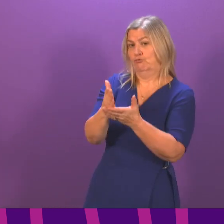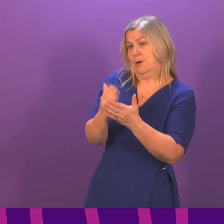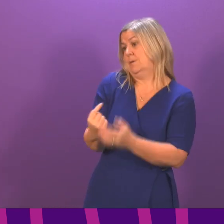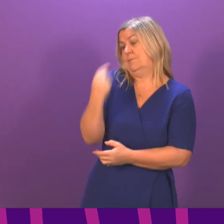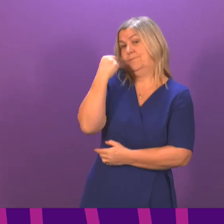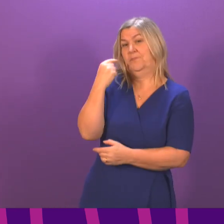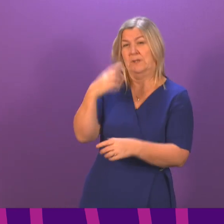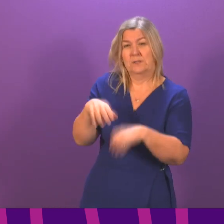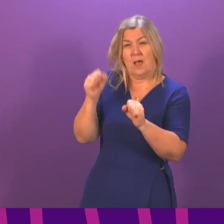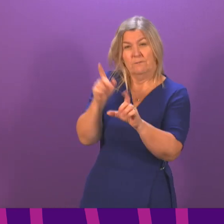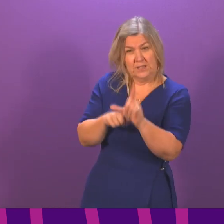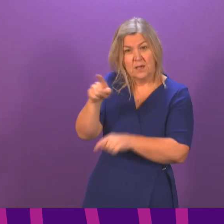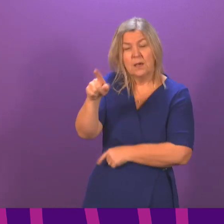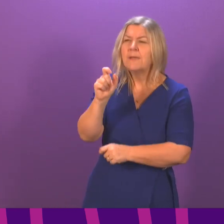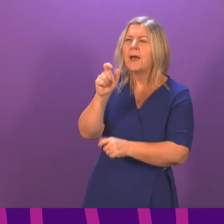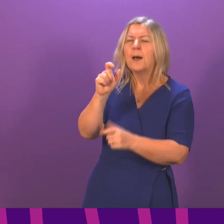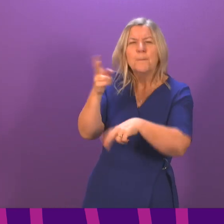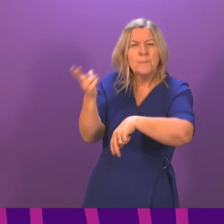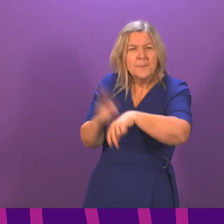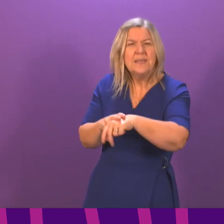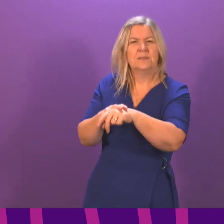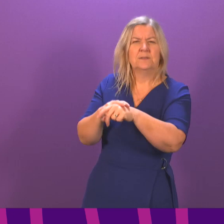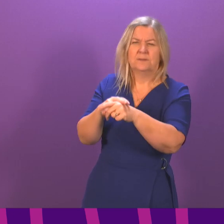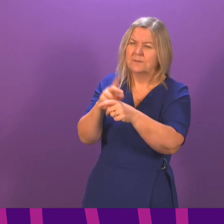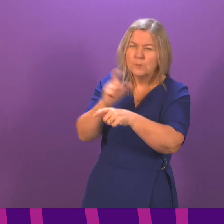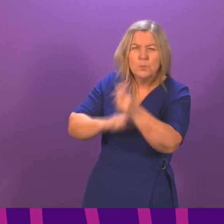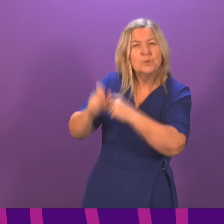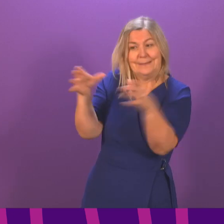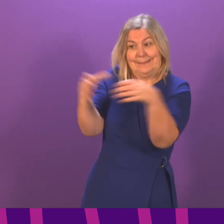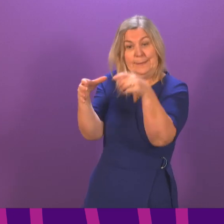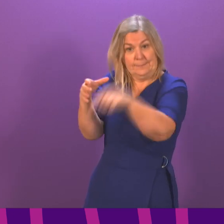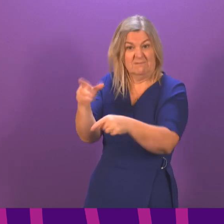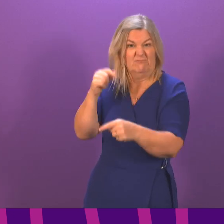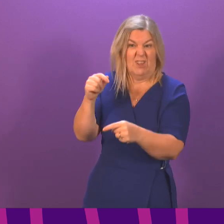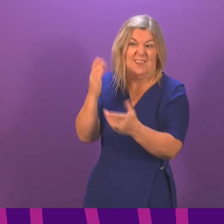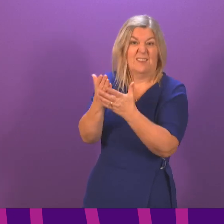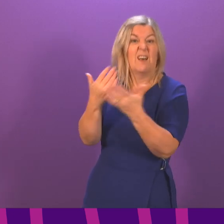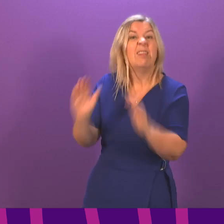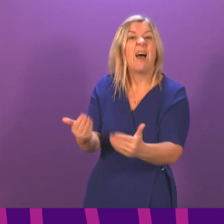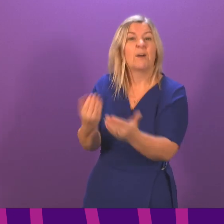teams, which have been doing fantastic work. That was because of lack of funding. Having